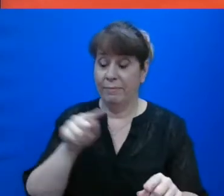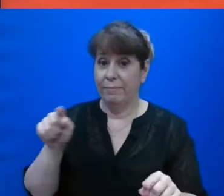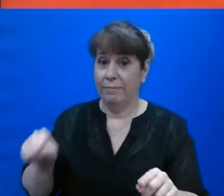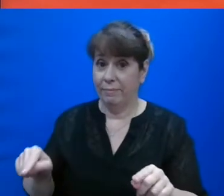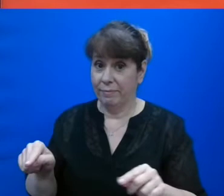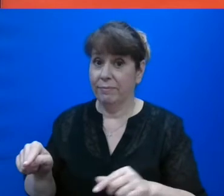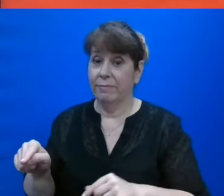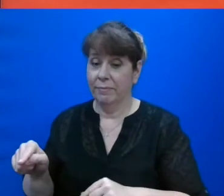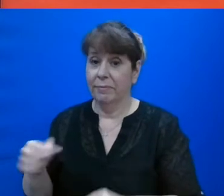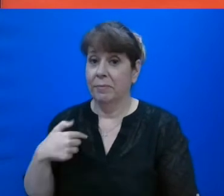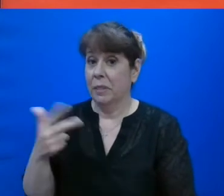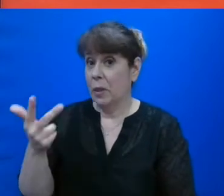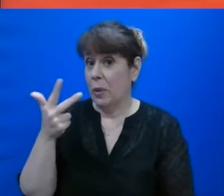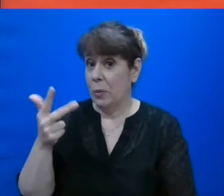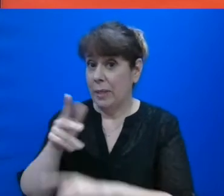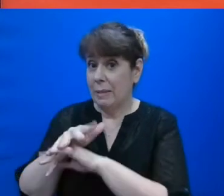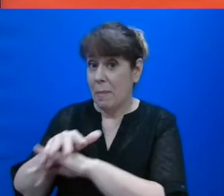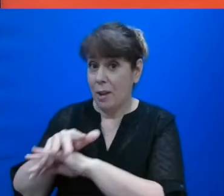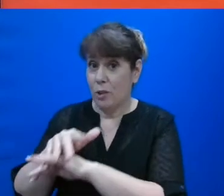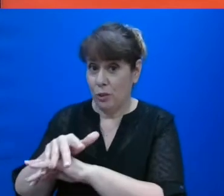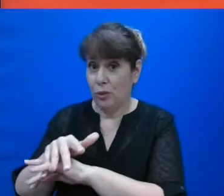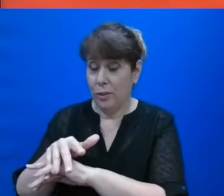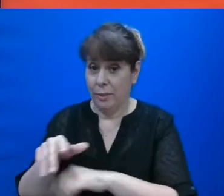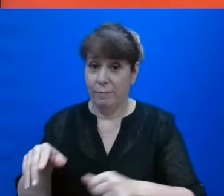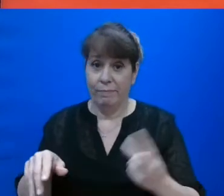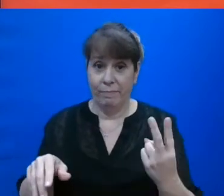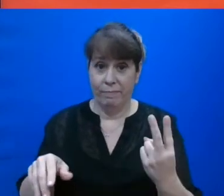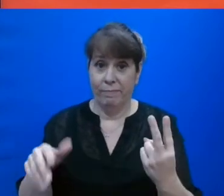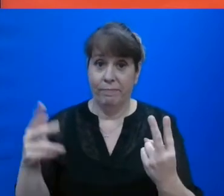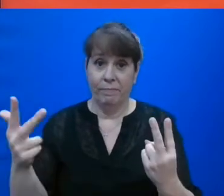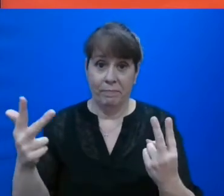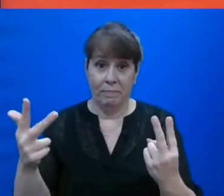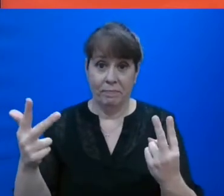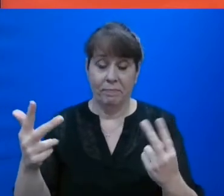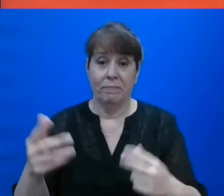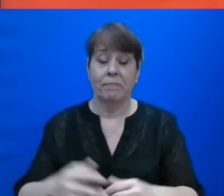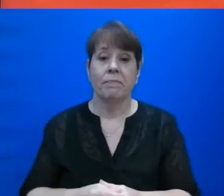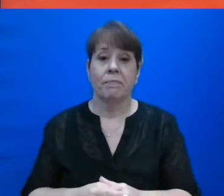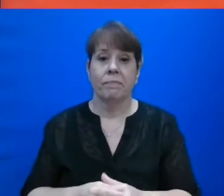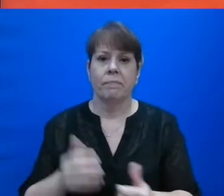HAS THREE SPIDERS. ARE THERE MORE SPIDERS?